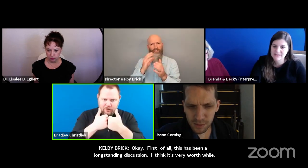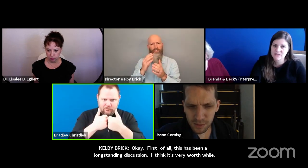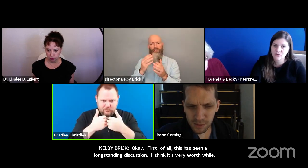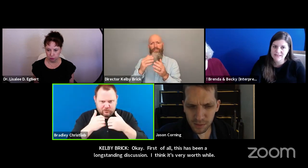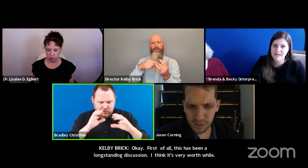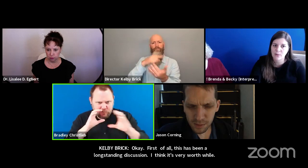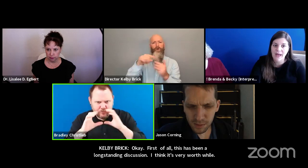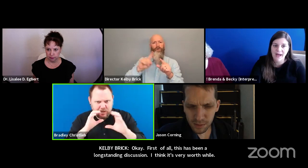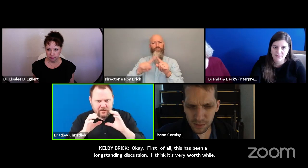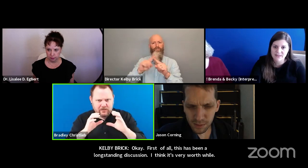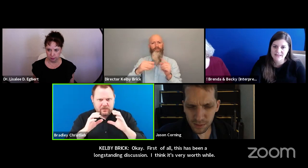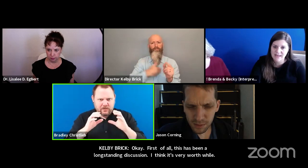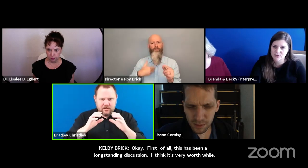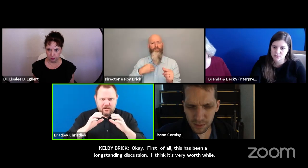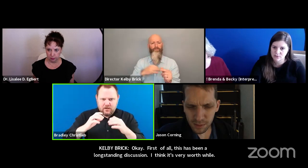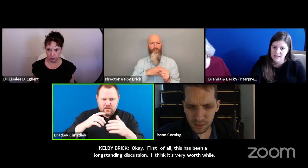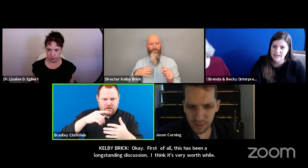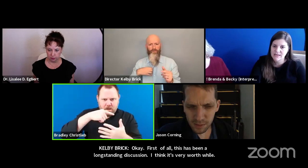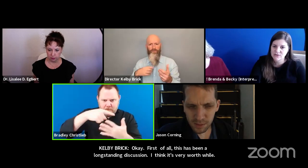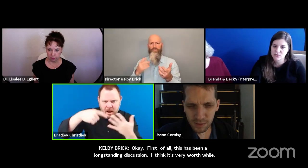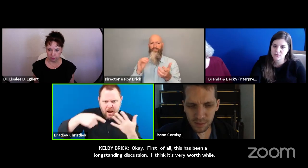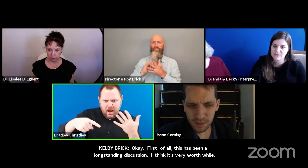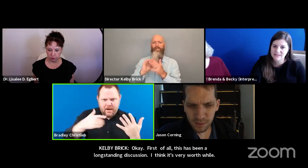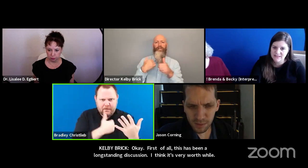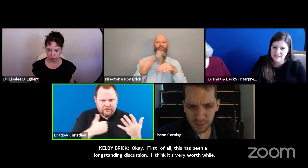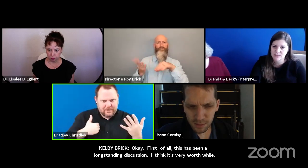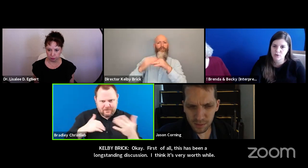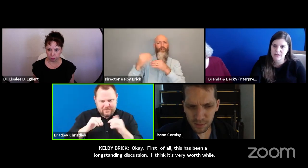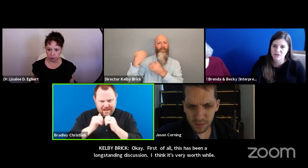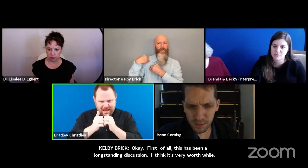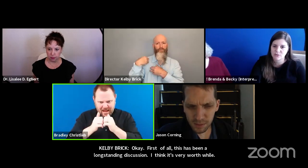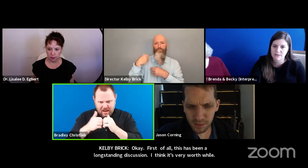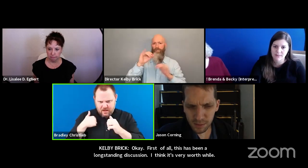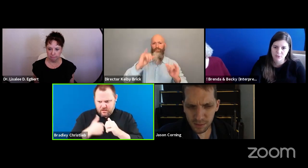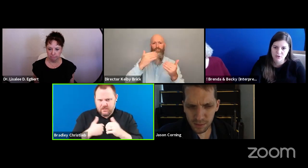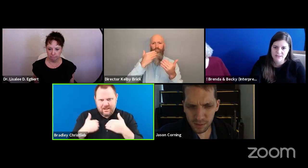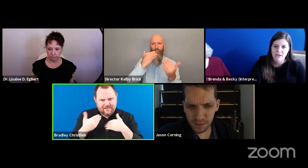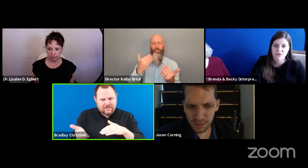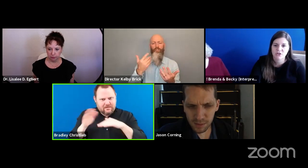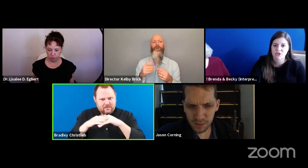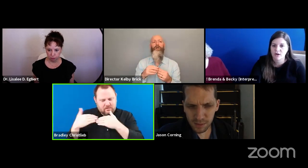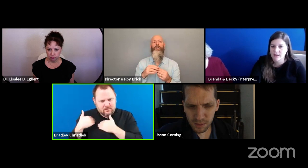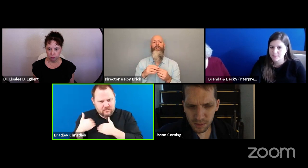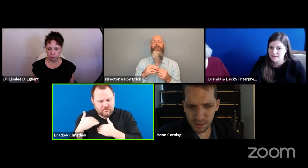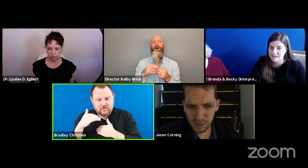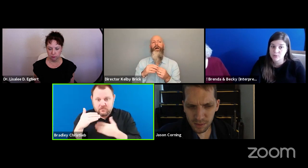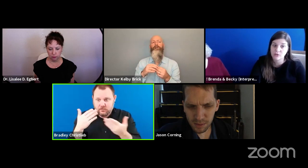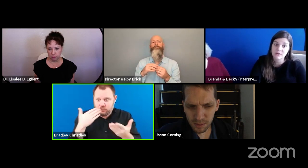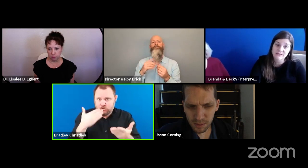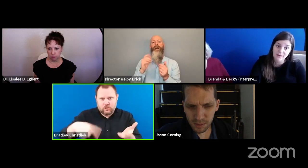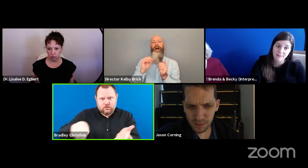This is the reason that we have this council, is to facilitate this communication between members to share accountability, to increase accountability.